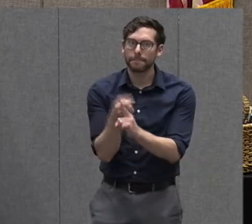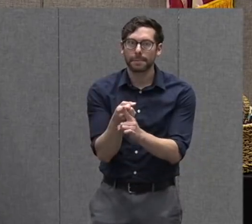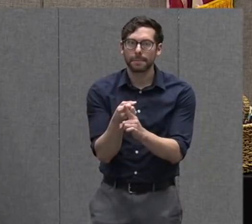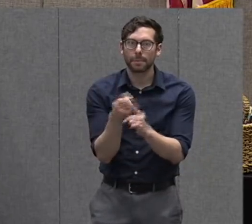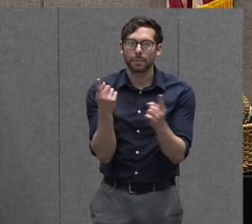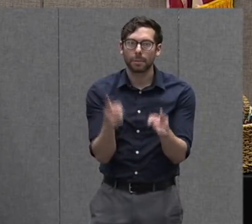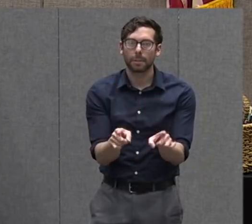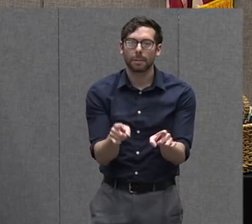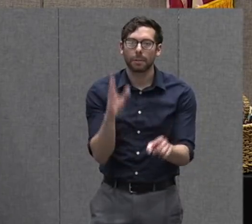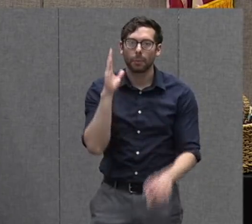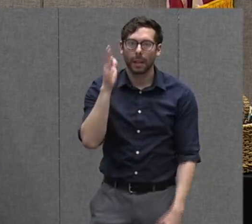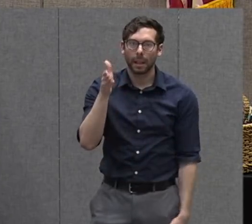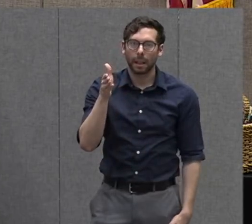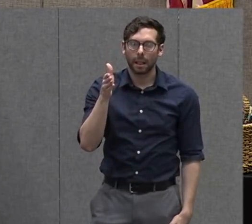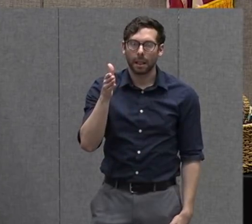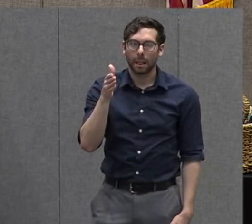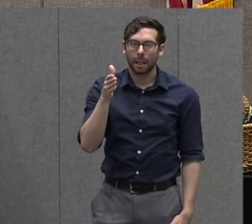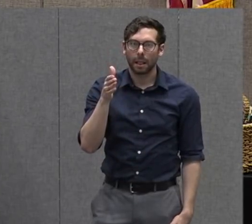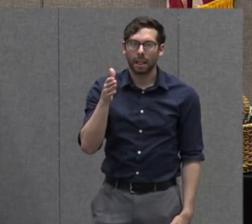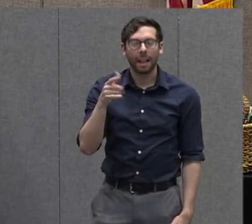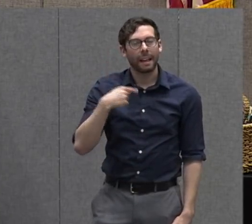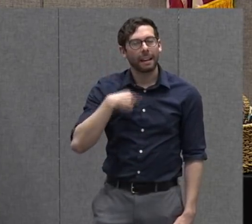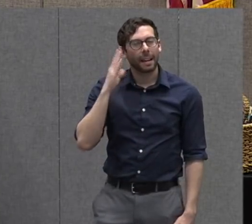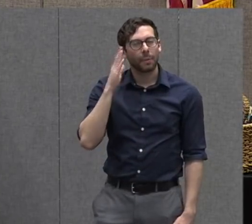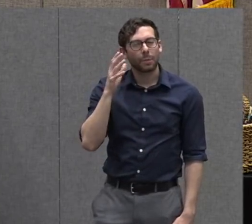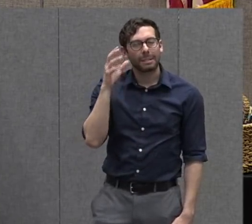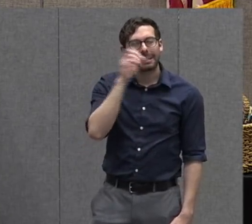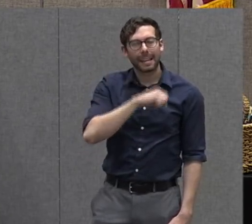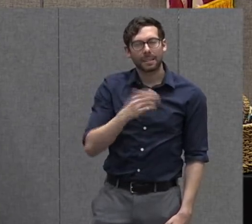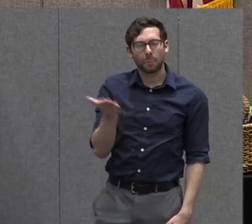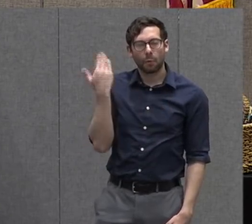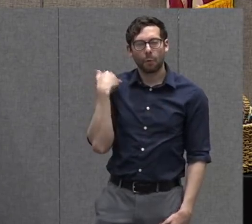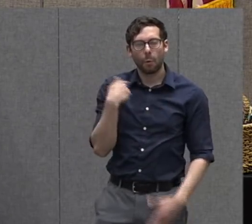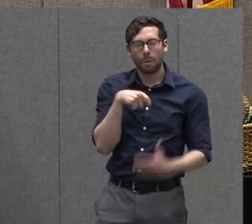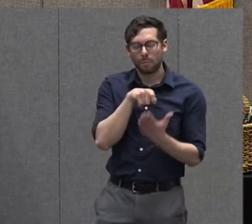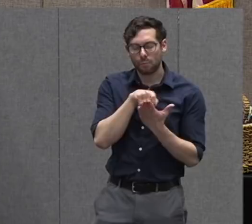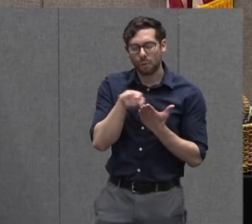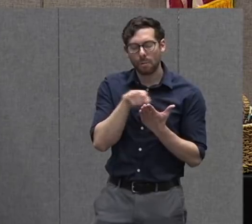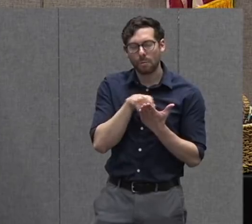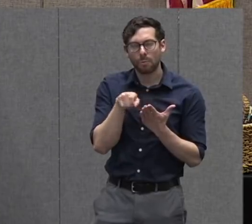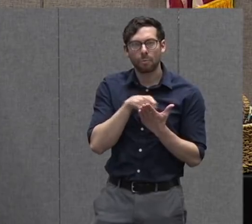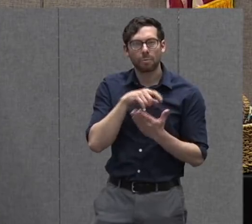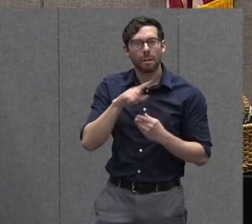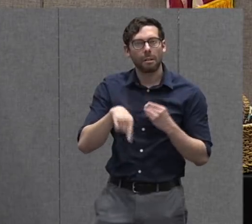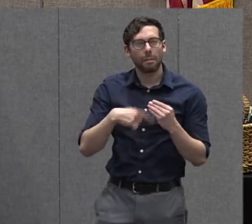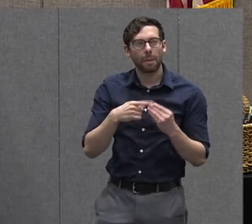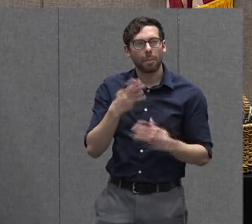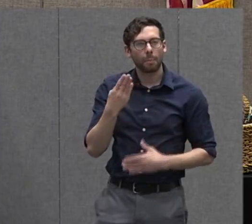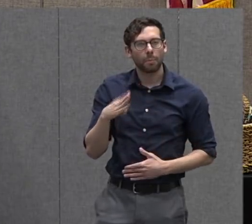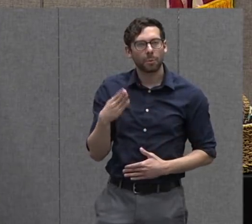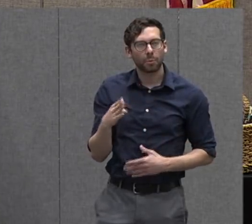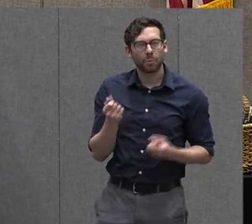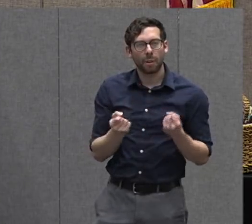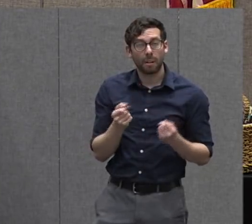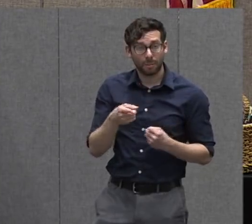because he wrote about the blue car, right? Do you remember that poem? [Mr. R] I do, I do.